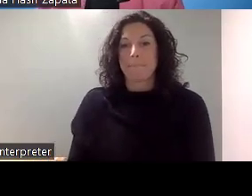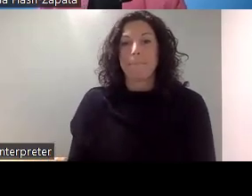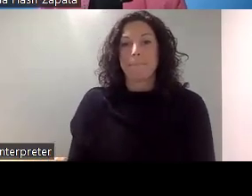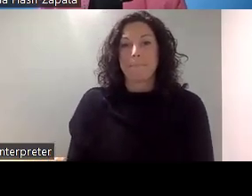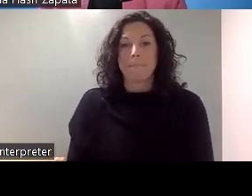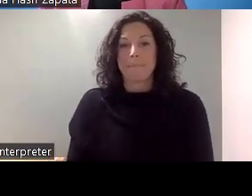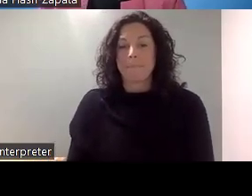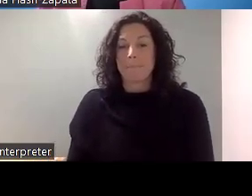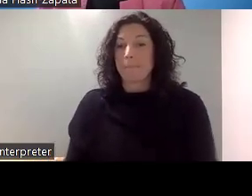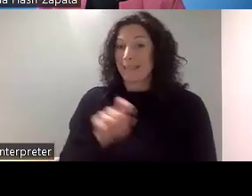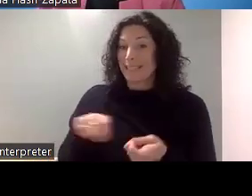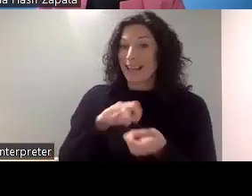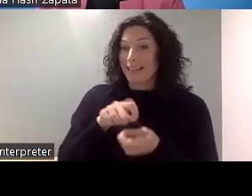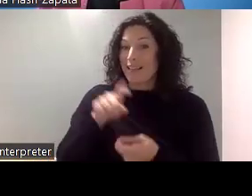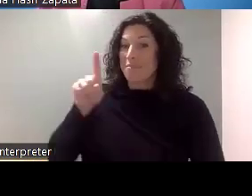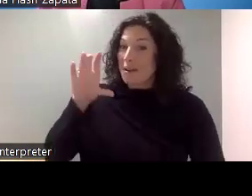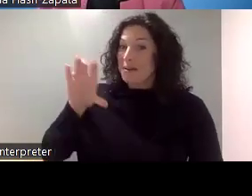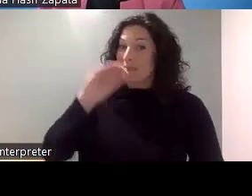Exactly, 100 percent got it right!